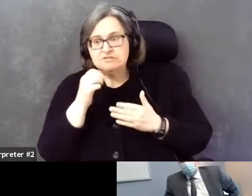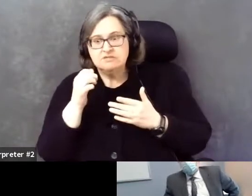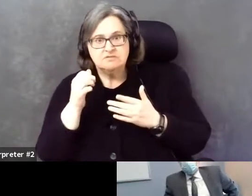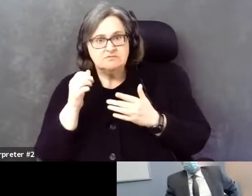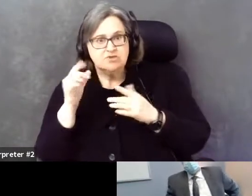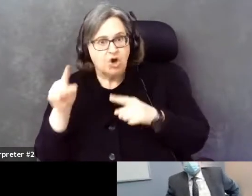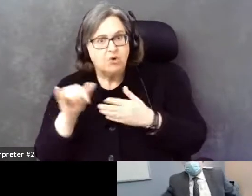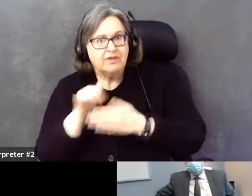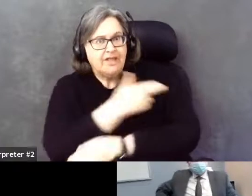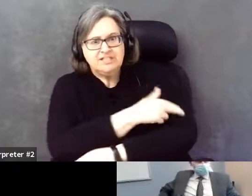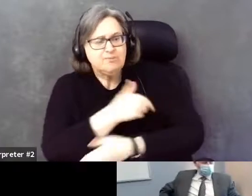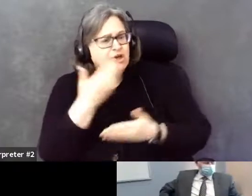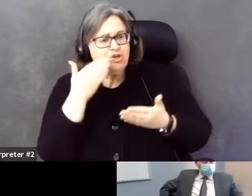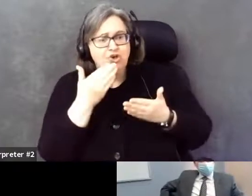your life would be today. One thing